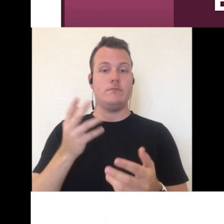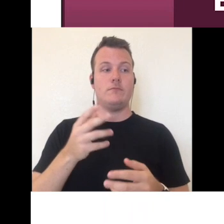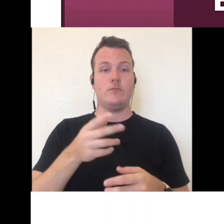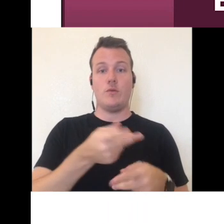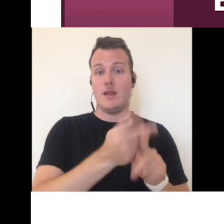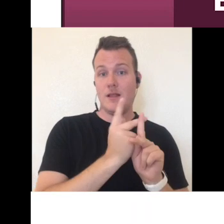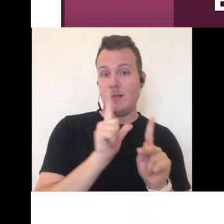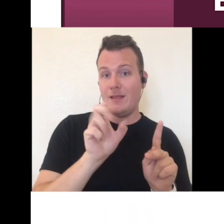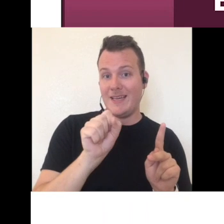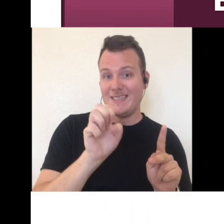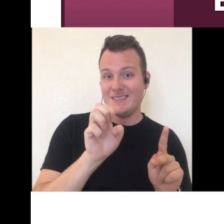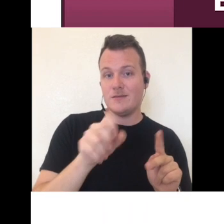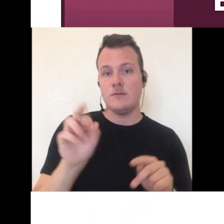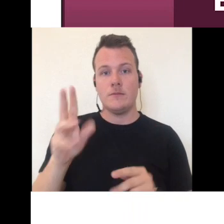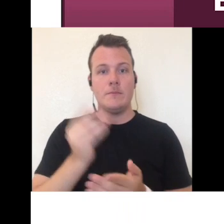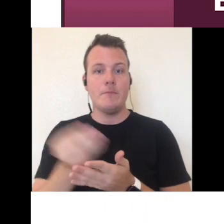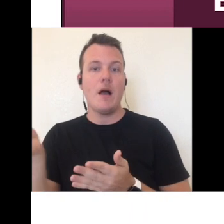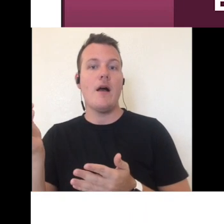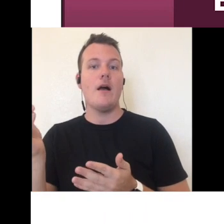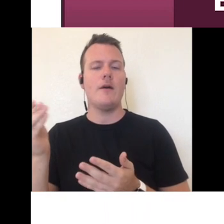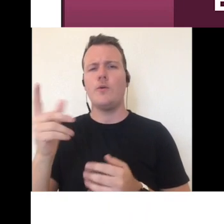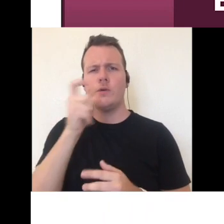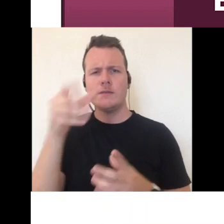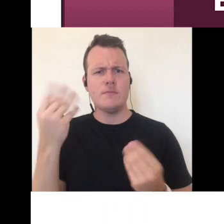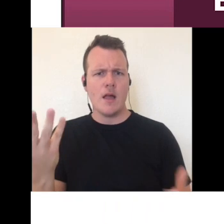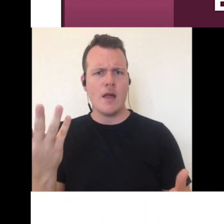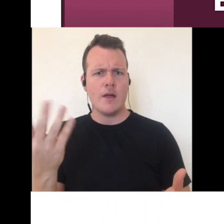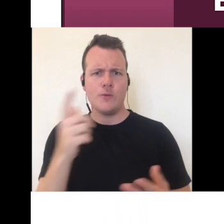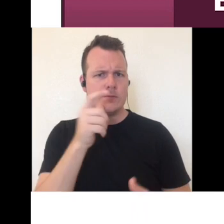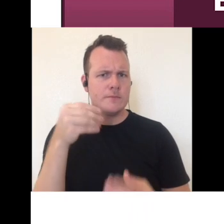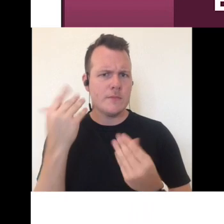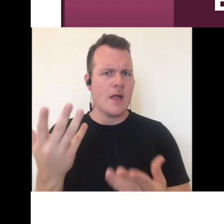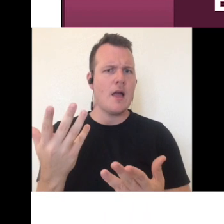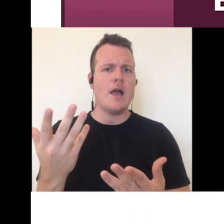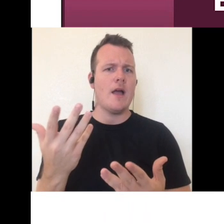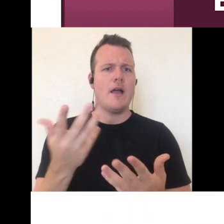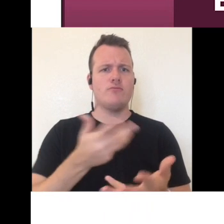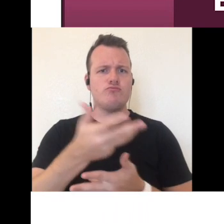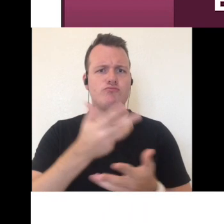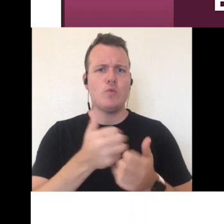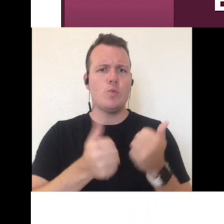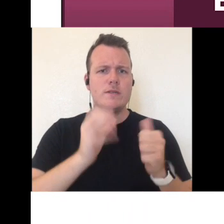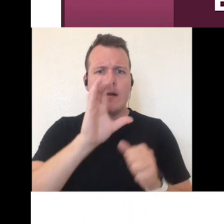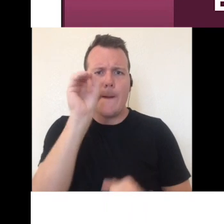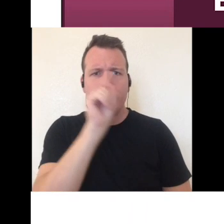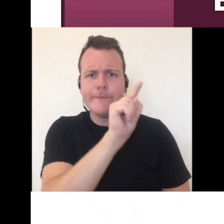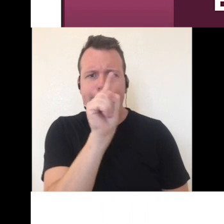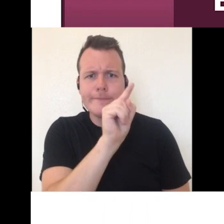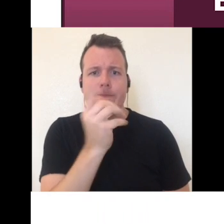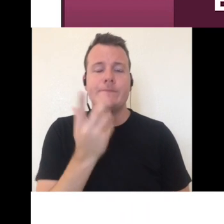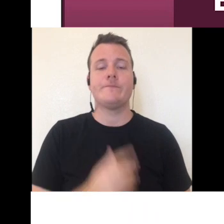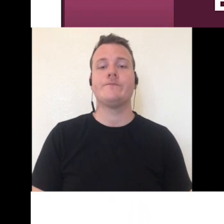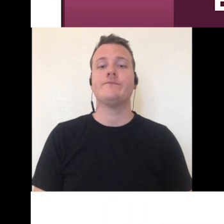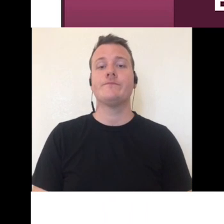and is it going to be leased or are you gonna buy it? Who's gonna supply it? Who are gonna be the suppliers that you're going to deal